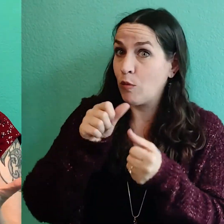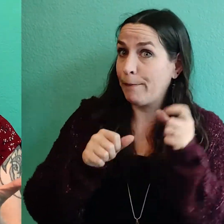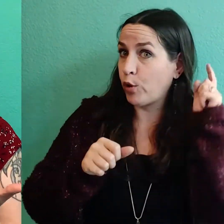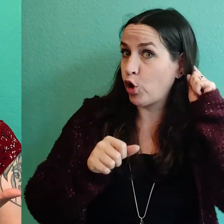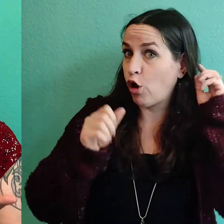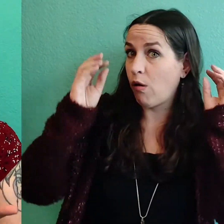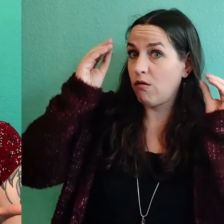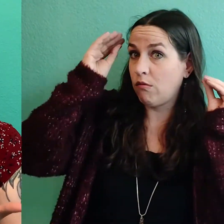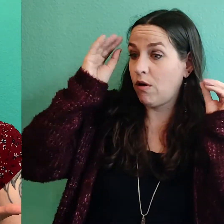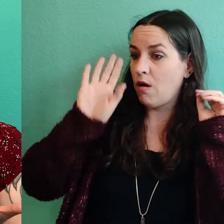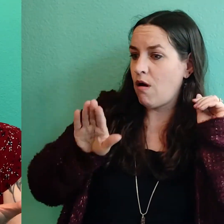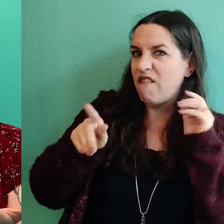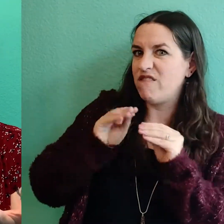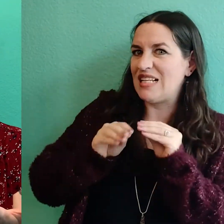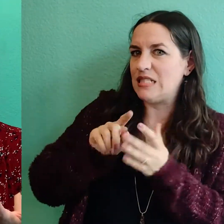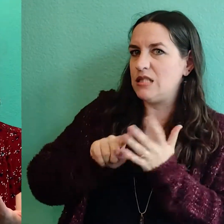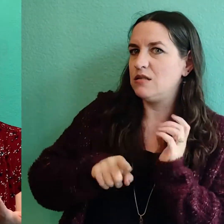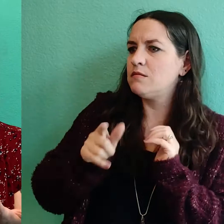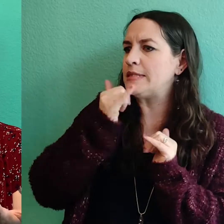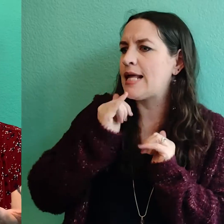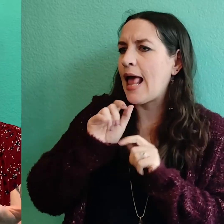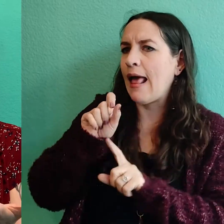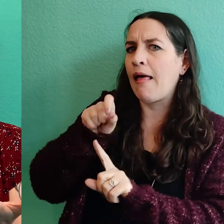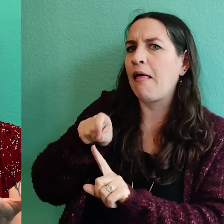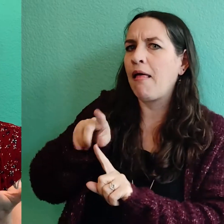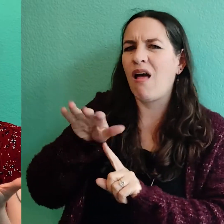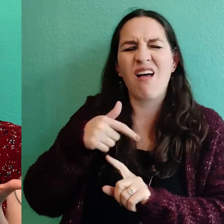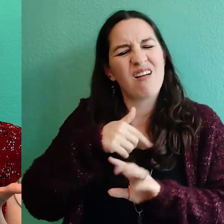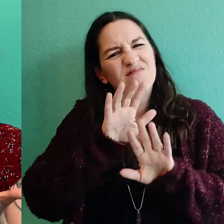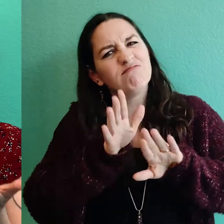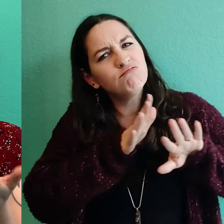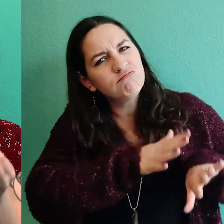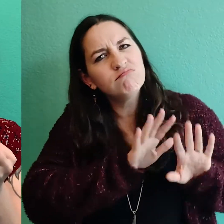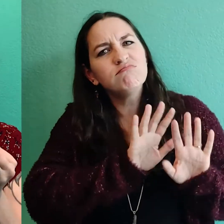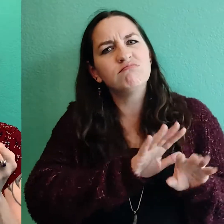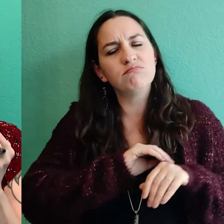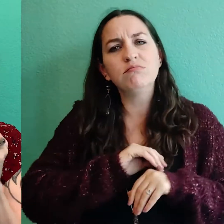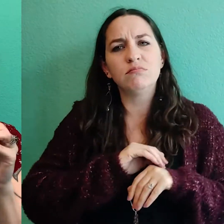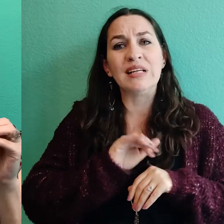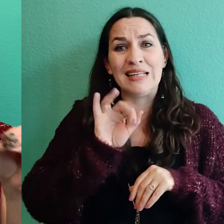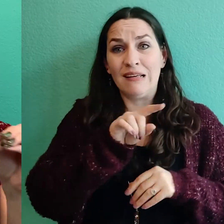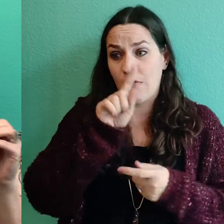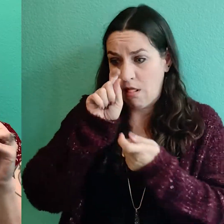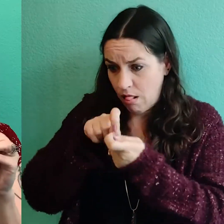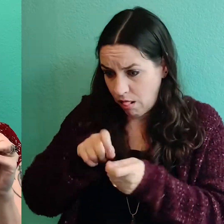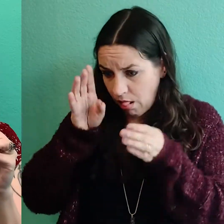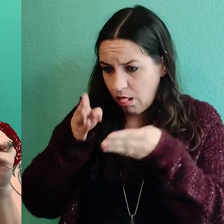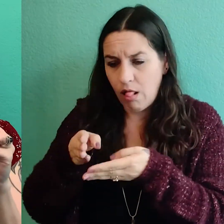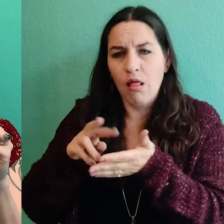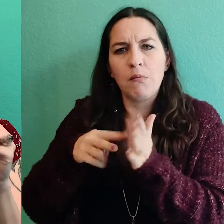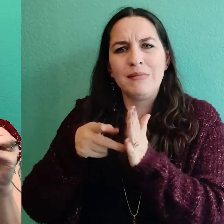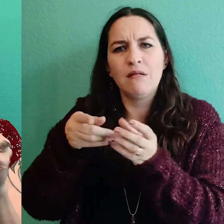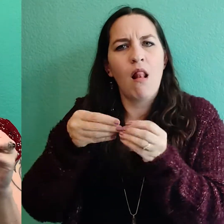The teeny tiny details that your anxiety, your overthinker brain is saying... All these little, teeny, tiny things are causing you